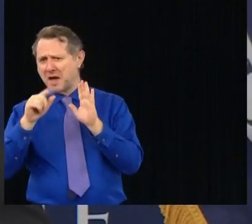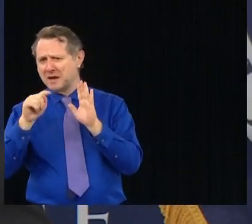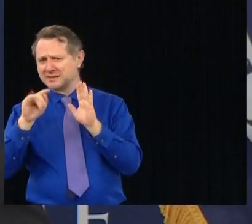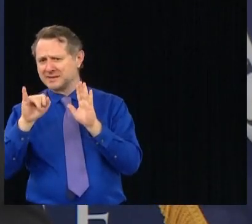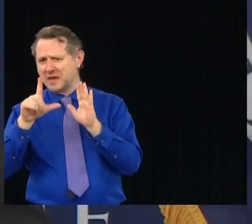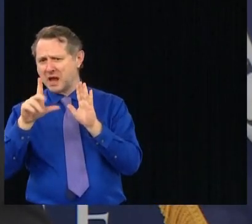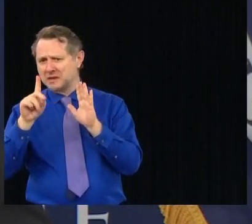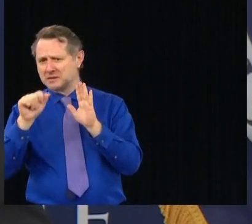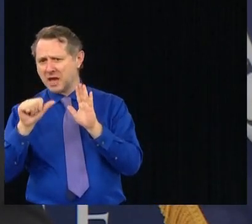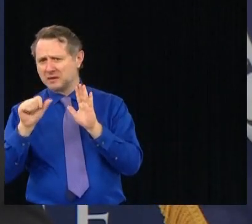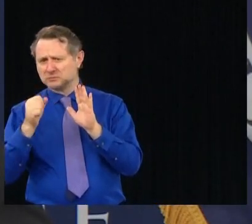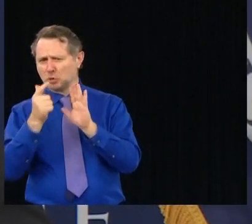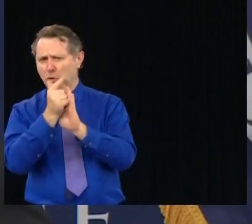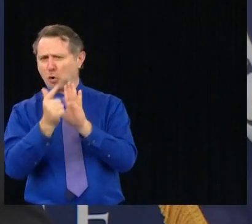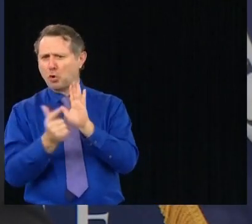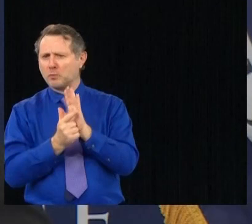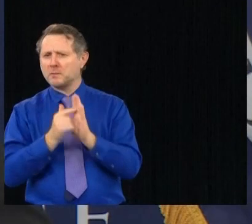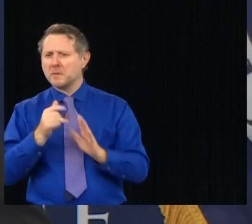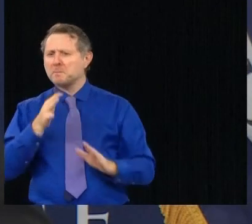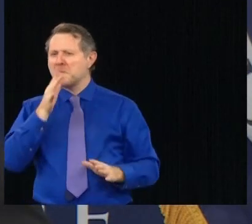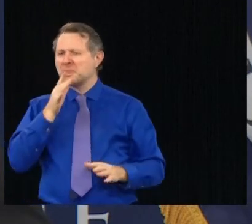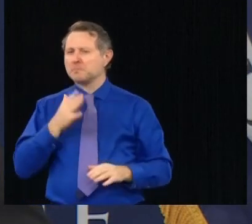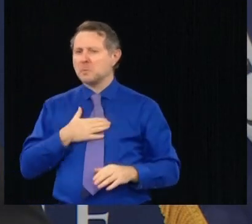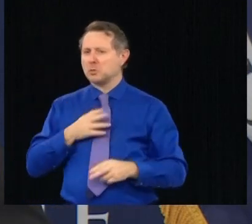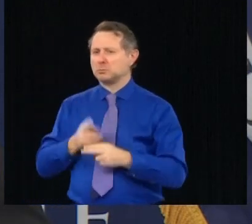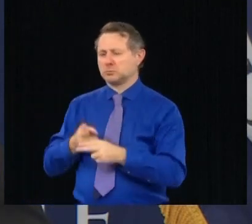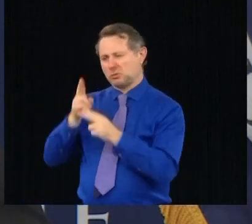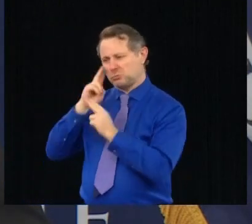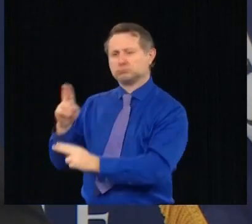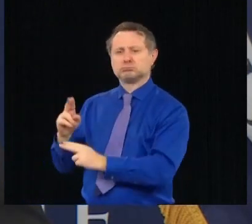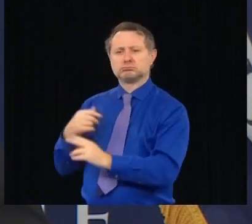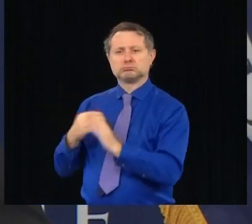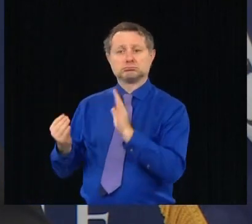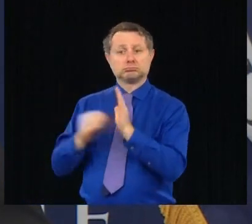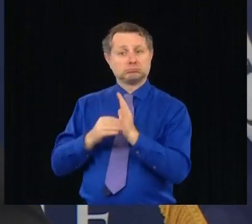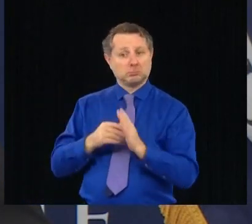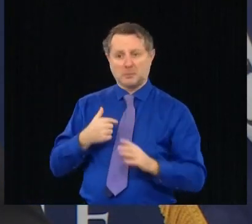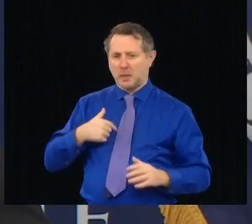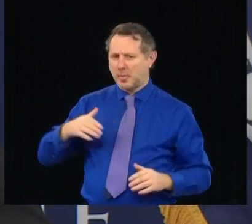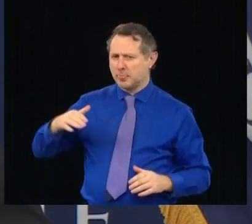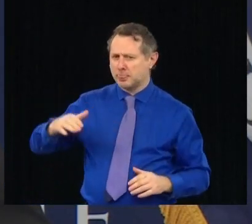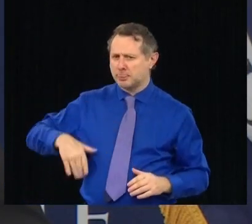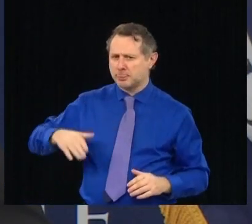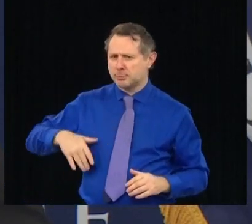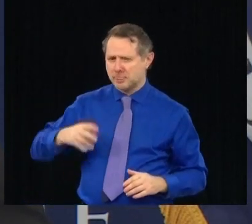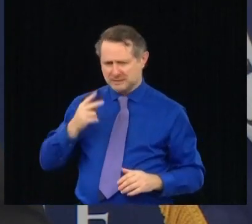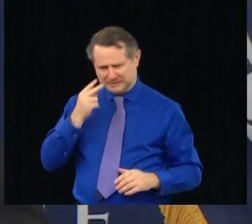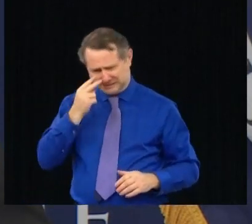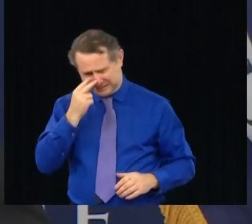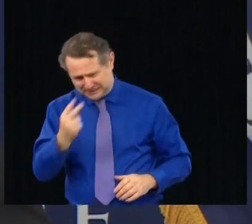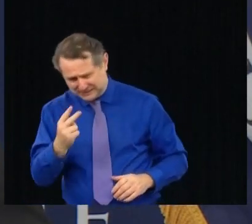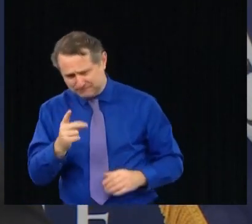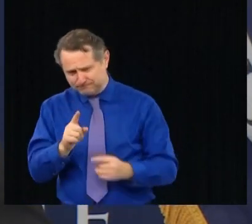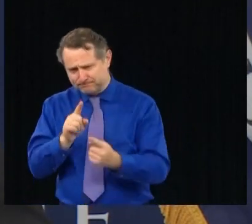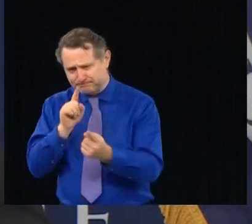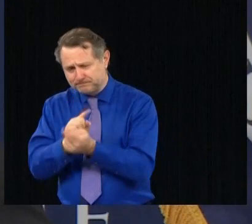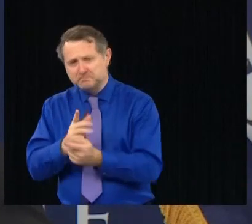I COULD HAVE GONE -- I PASSED MATILDA'S LAW.